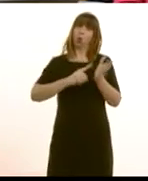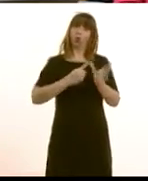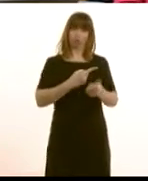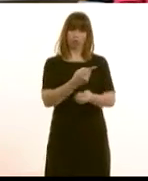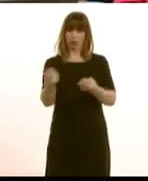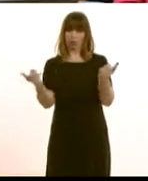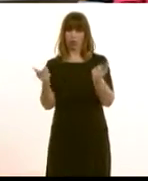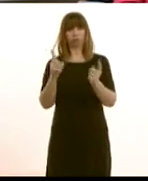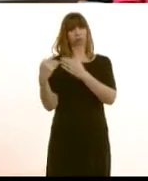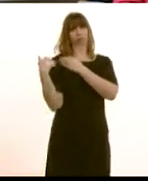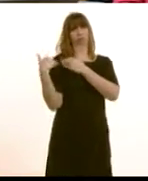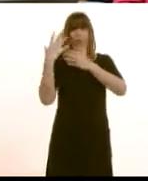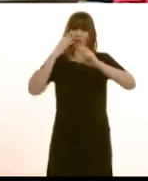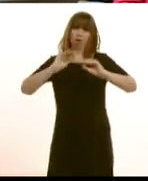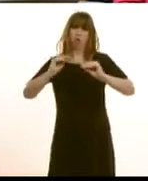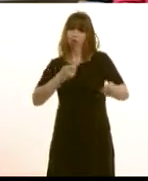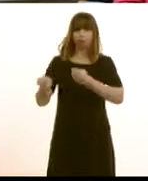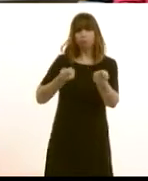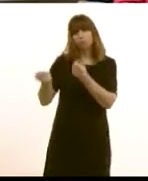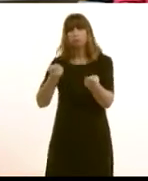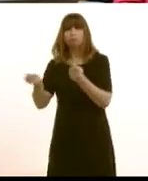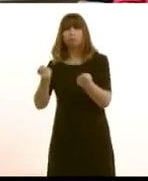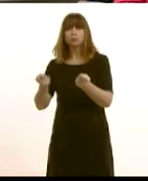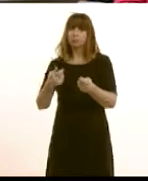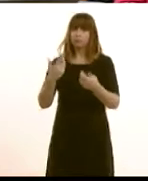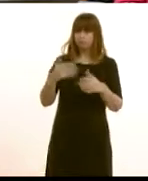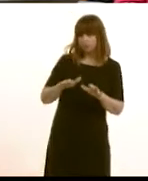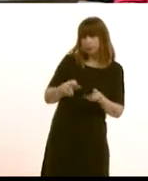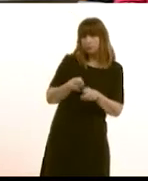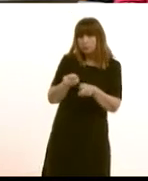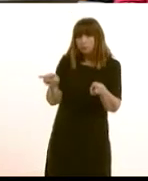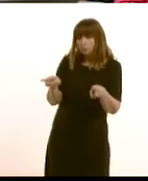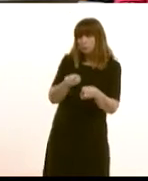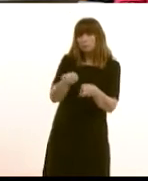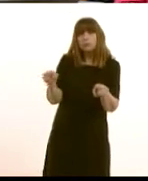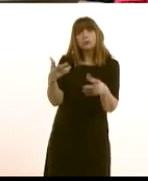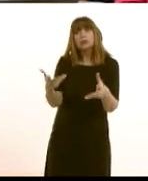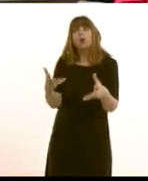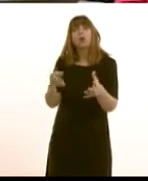deliver education on the ground. I am glad to see that there are fewer local authorities